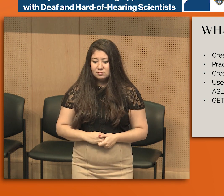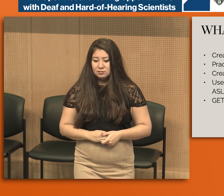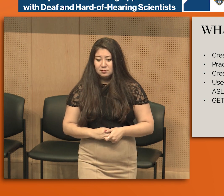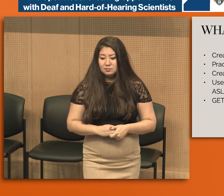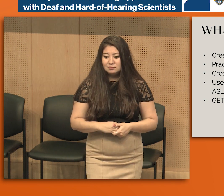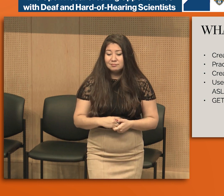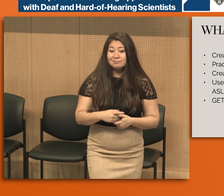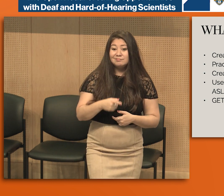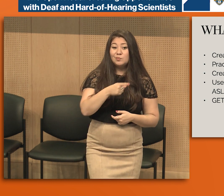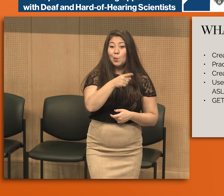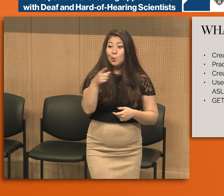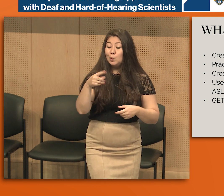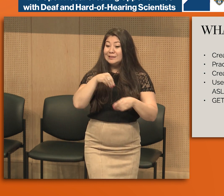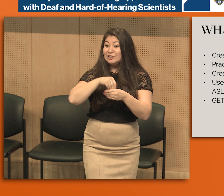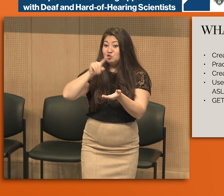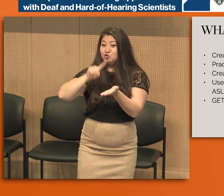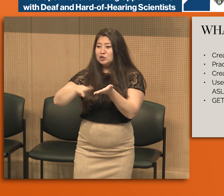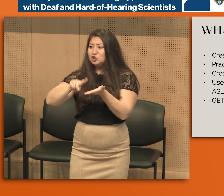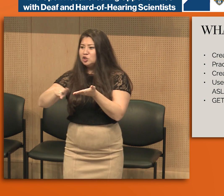you really just need a camera and a tripod.